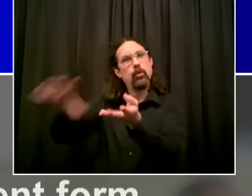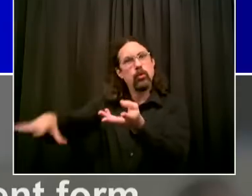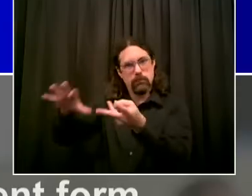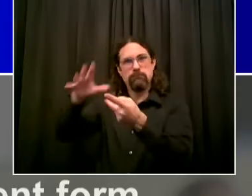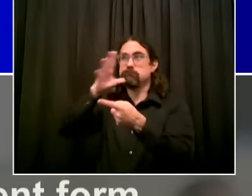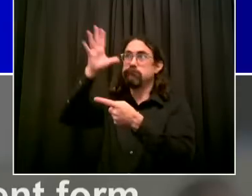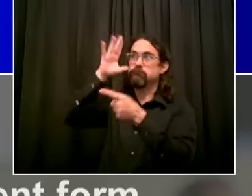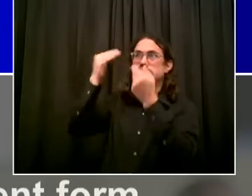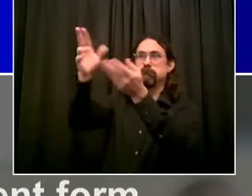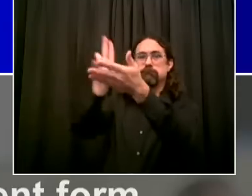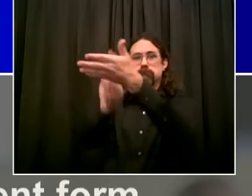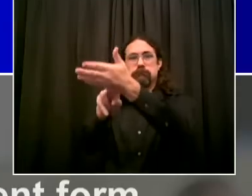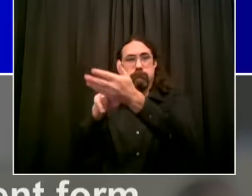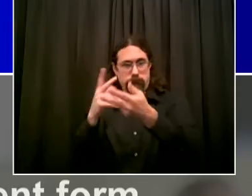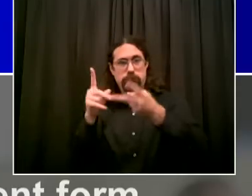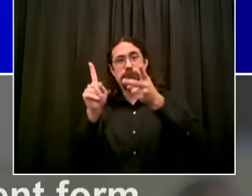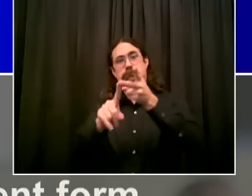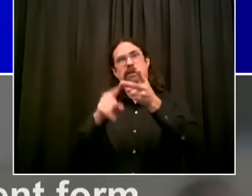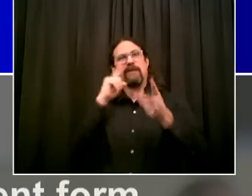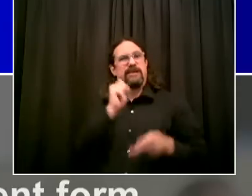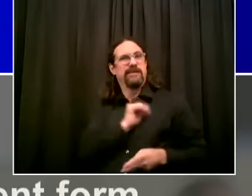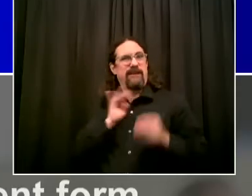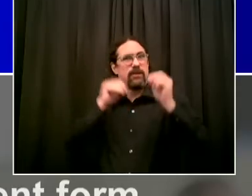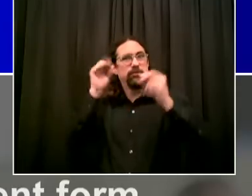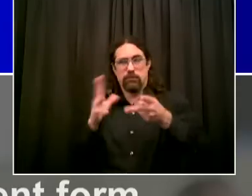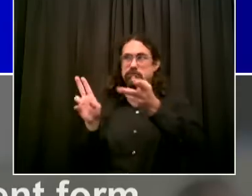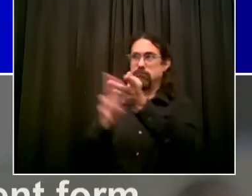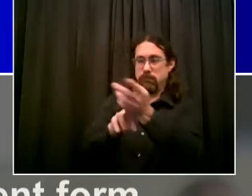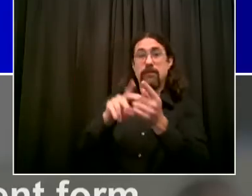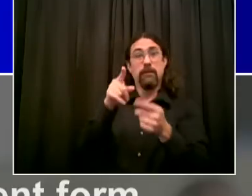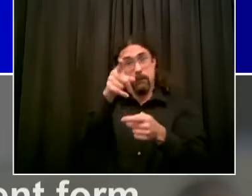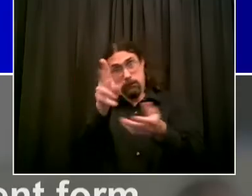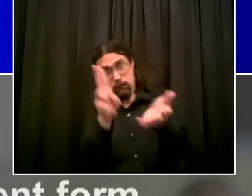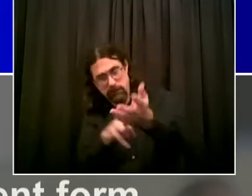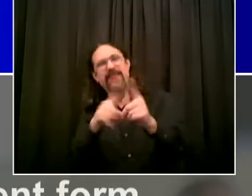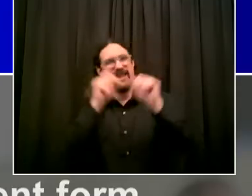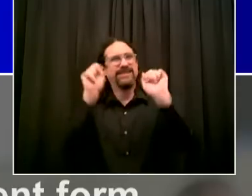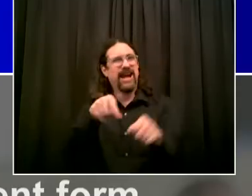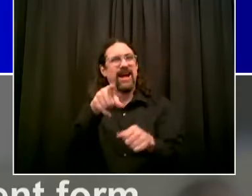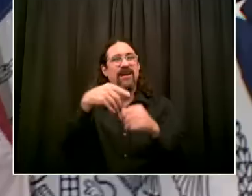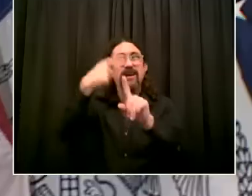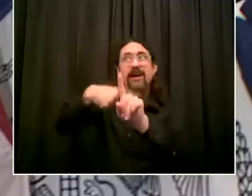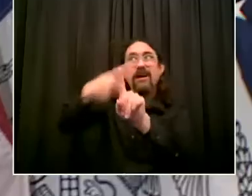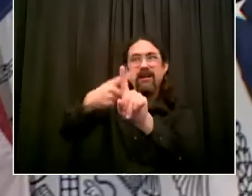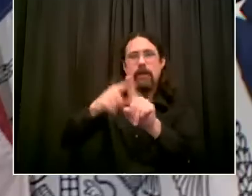TEACHERS AND D STAFF CAN SIGN THEIR CONSENT ON